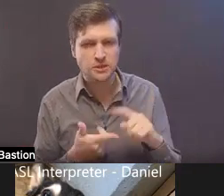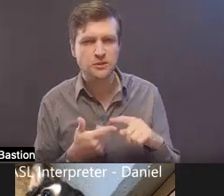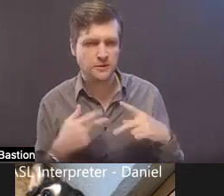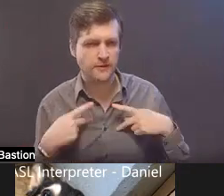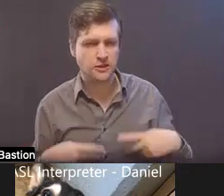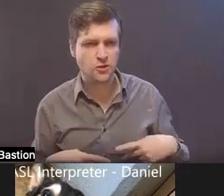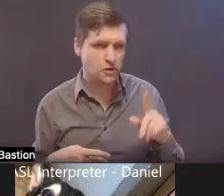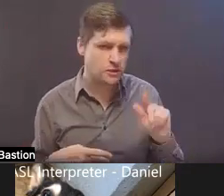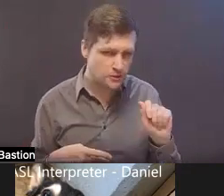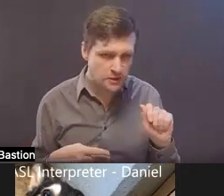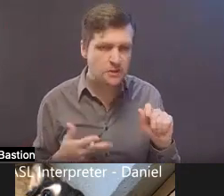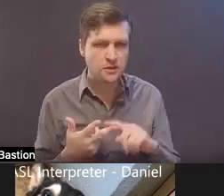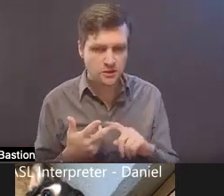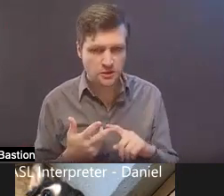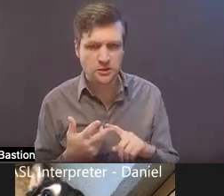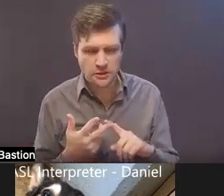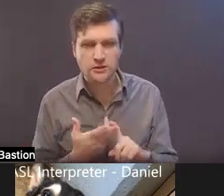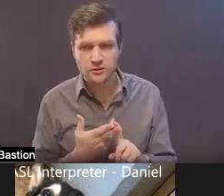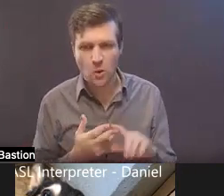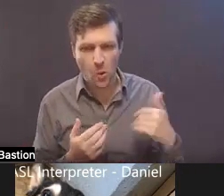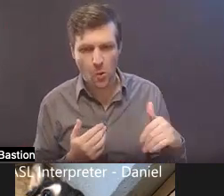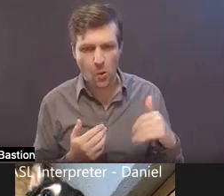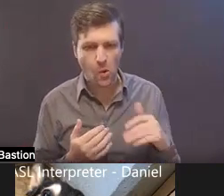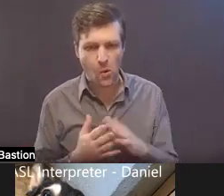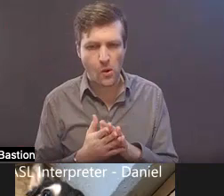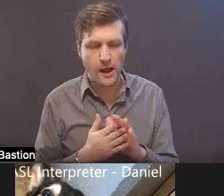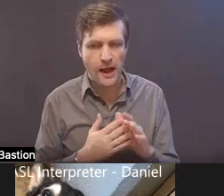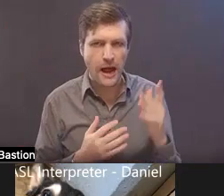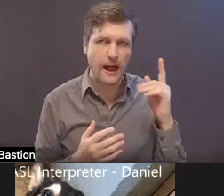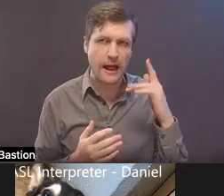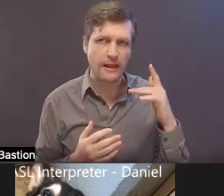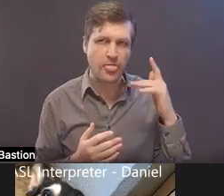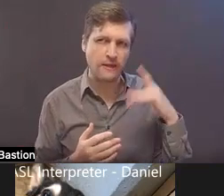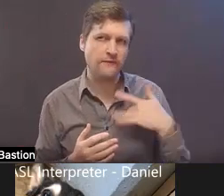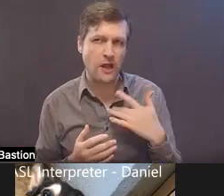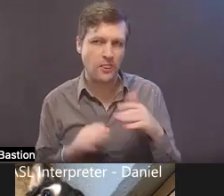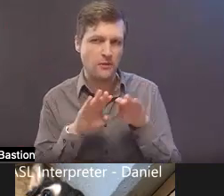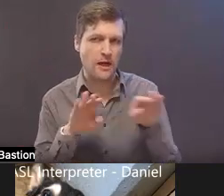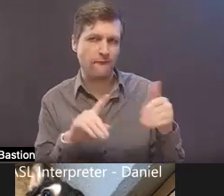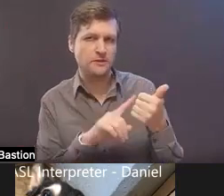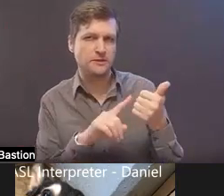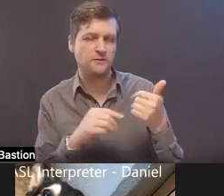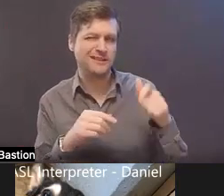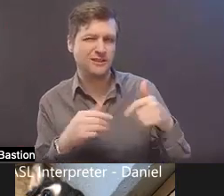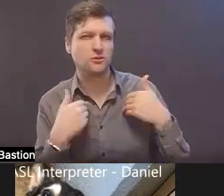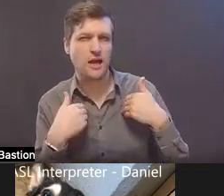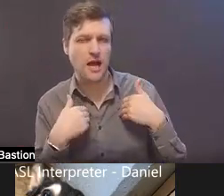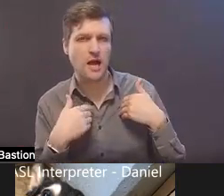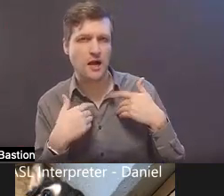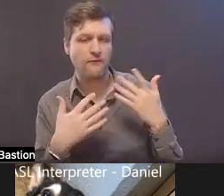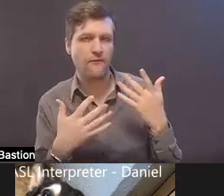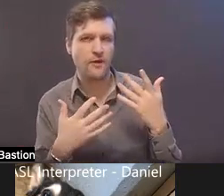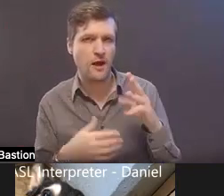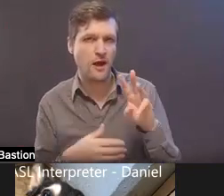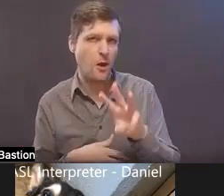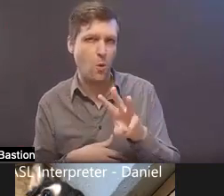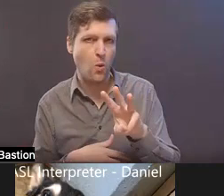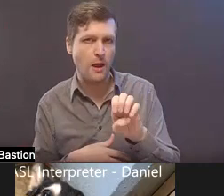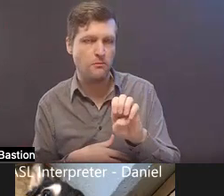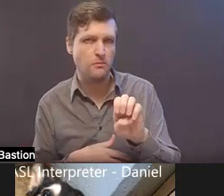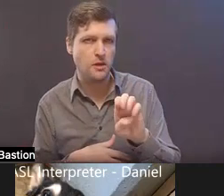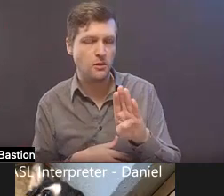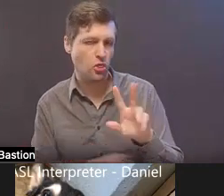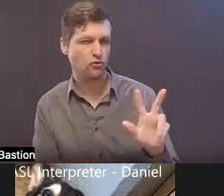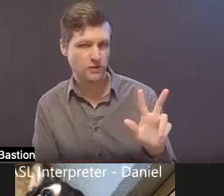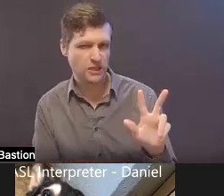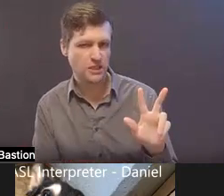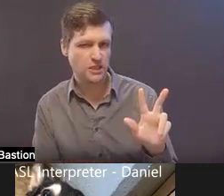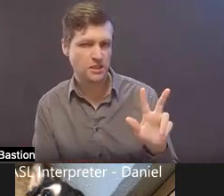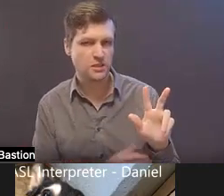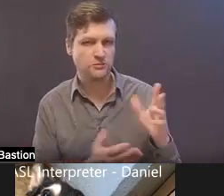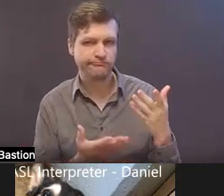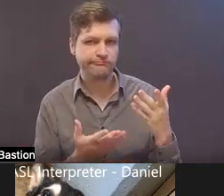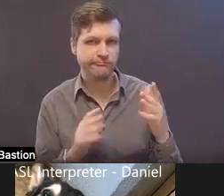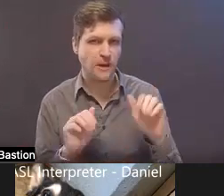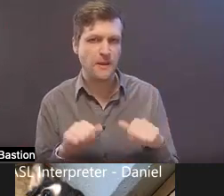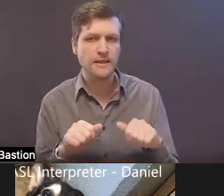visual disabilities. And various other challenges in that regard. I felt like the platform had web 3